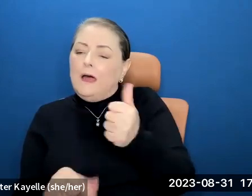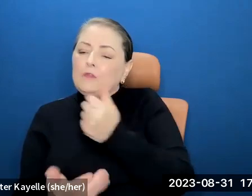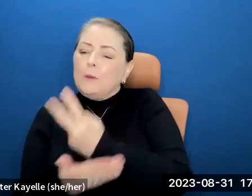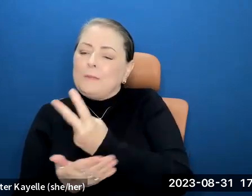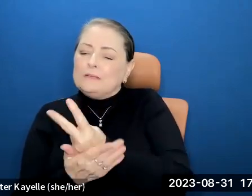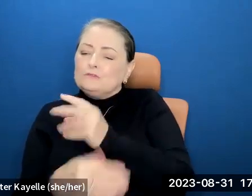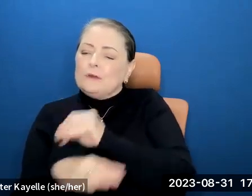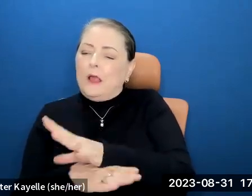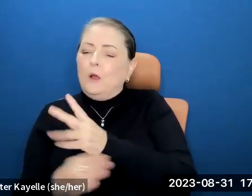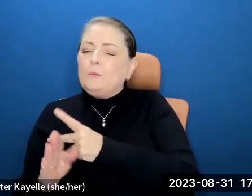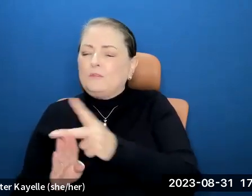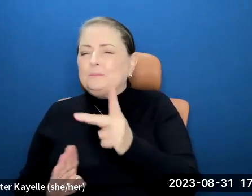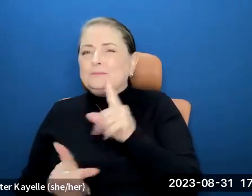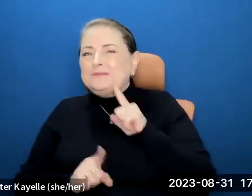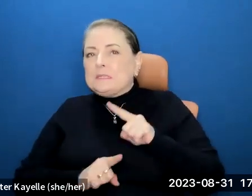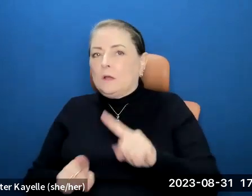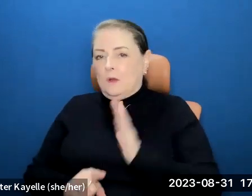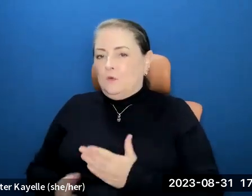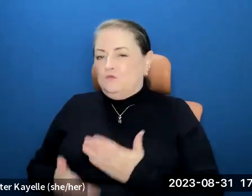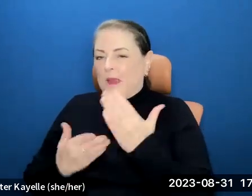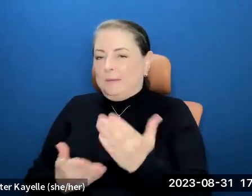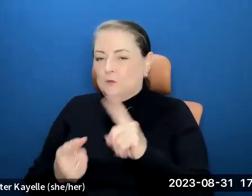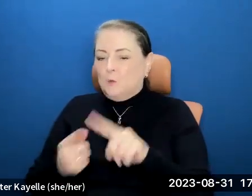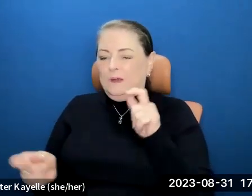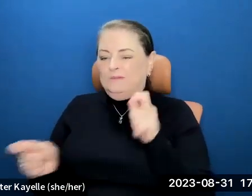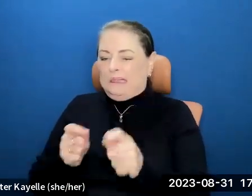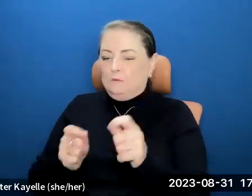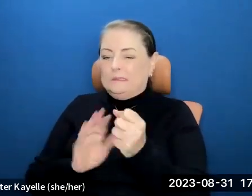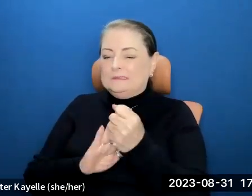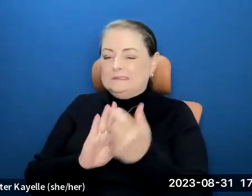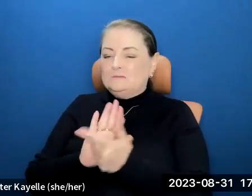this is in line with our recommendation to modify the statute for marriage and family